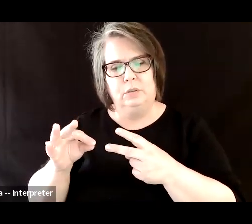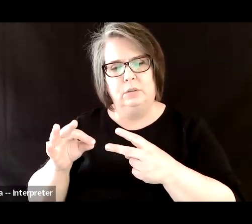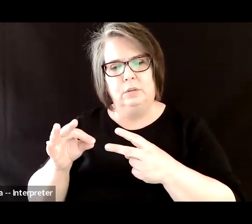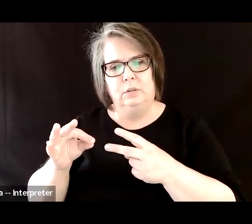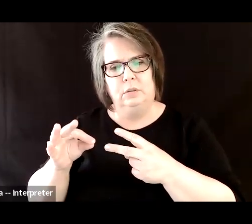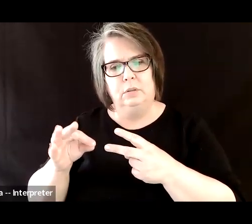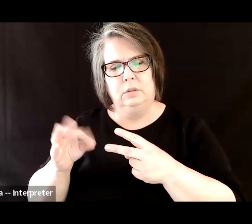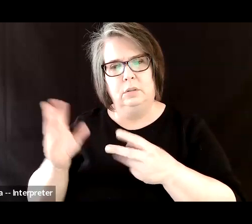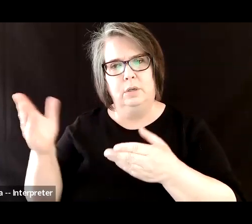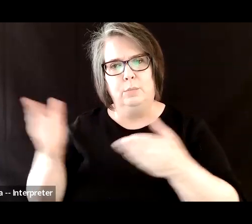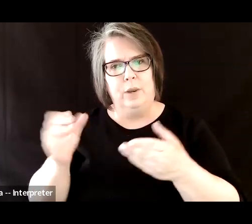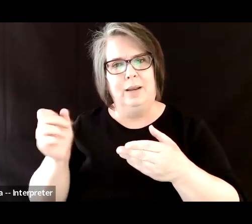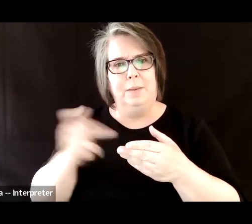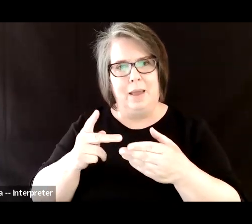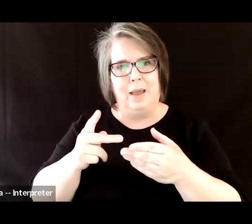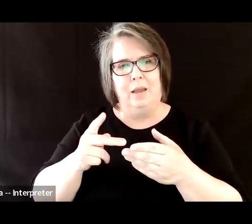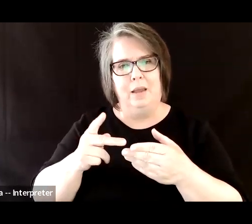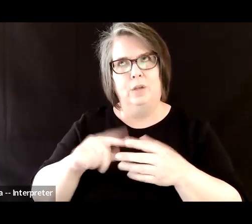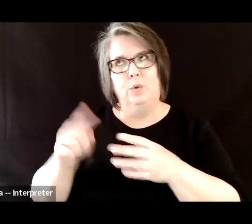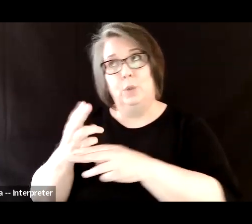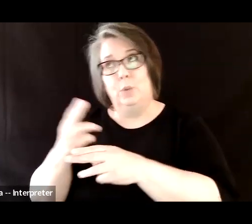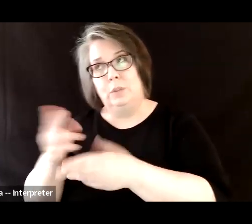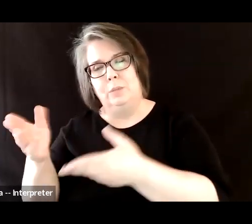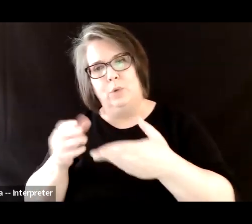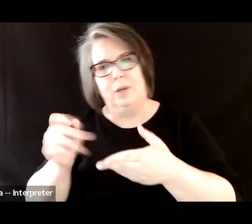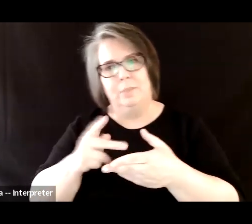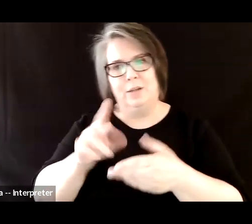burning it back to the DVD, so similar to what we were